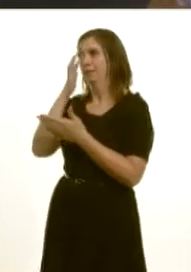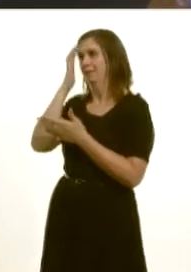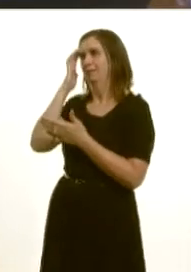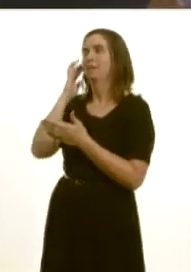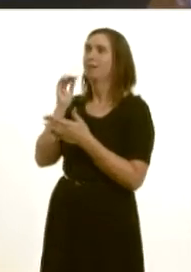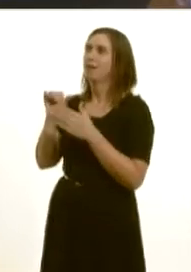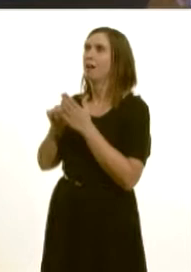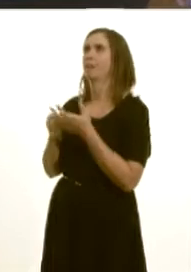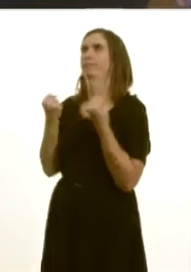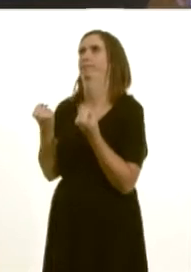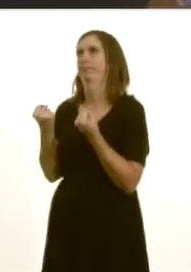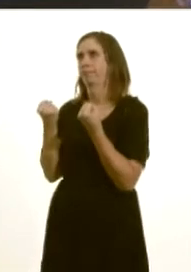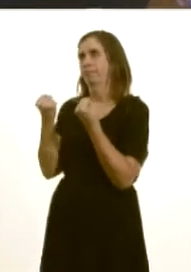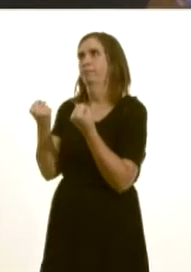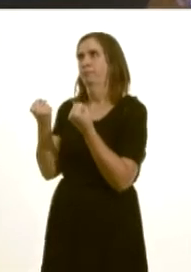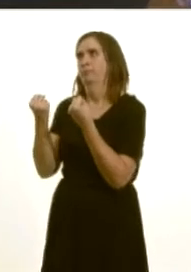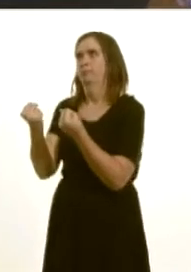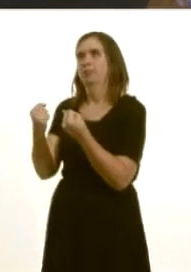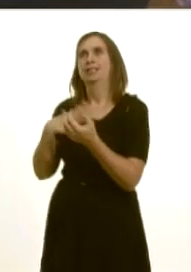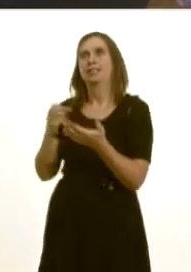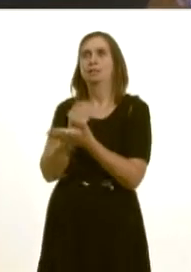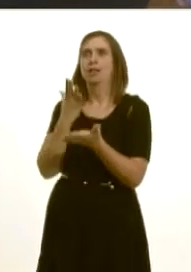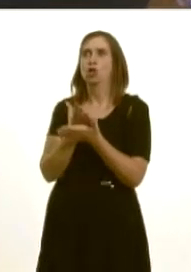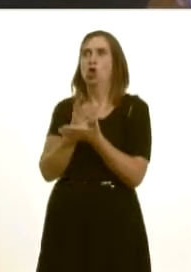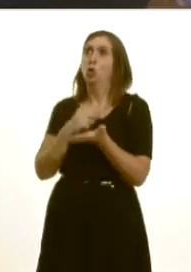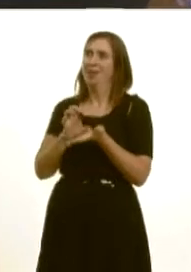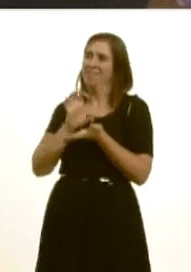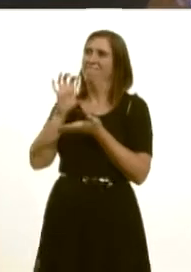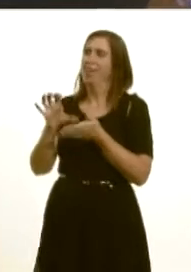travelling but also to ensure that investment goes beyond that section of the road. So,